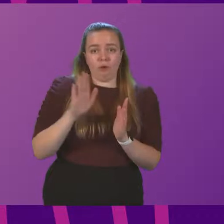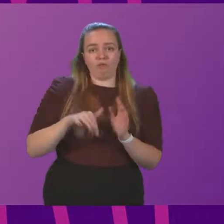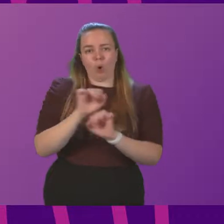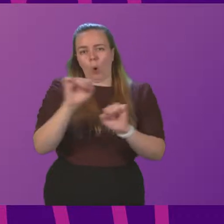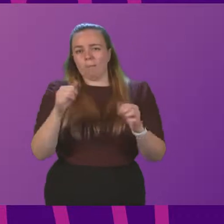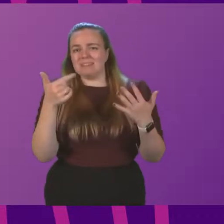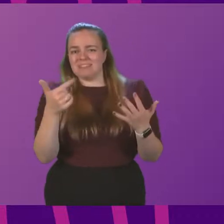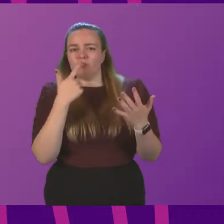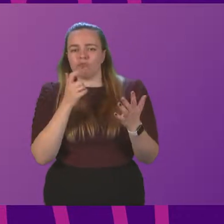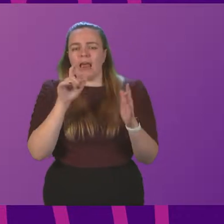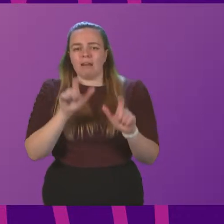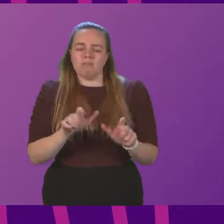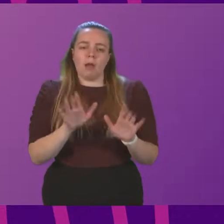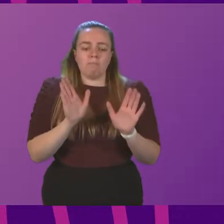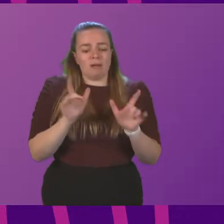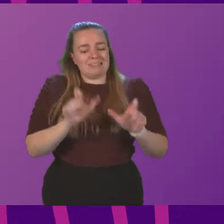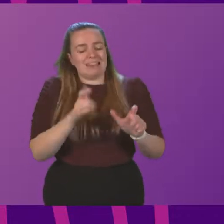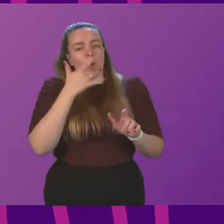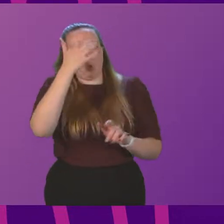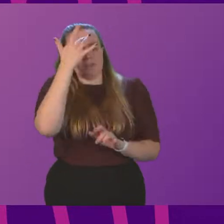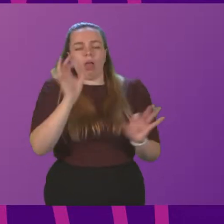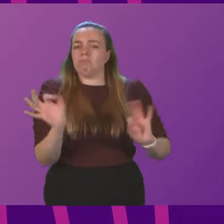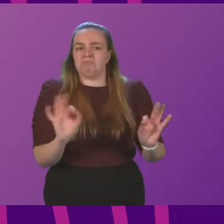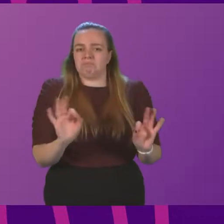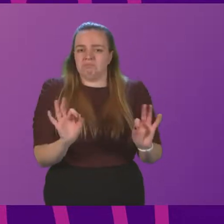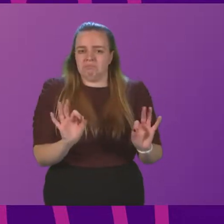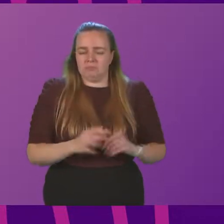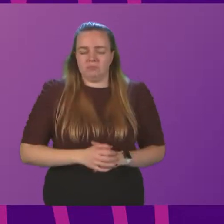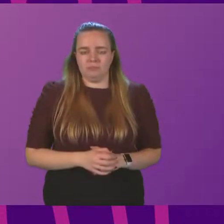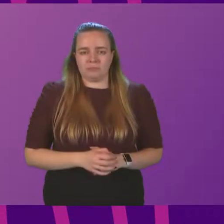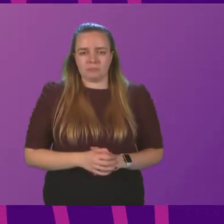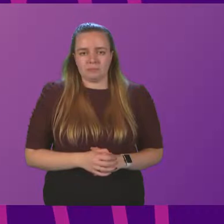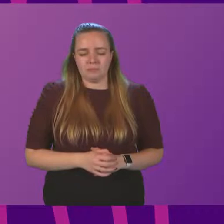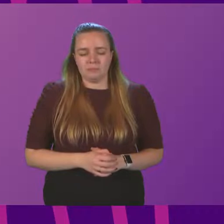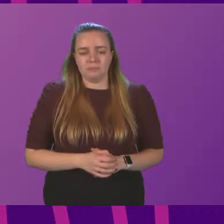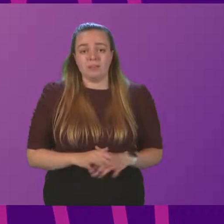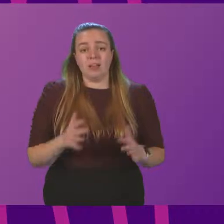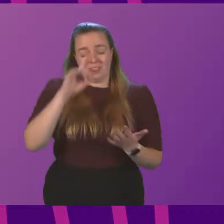no longer have to stay in a hotel to quarantine for 10 days on arrival. The decision was made on